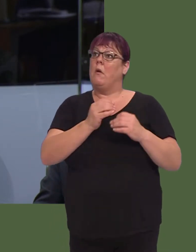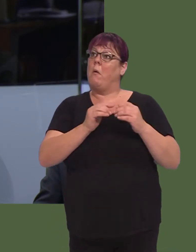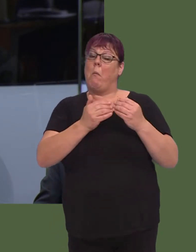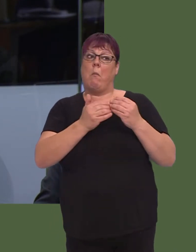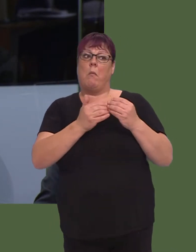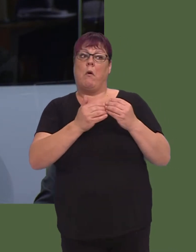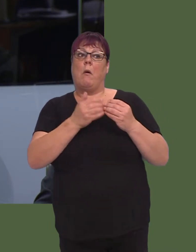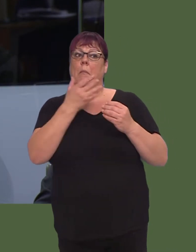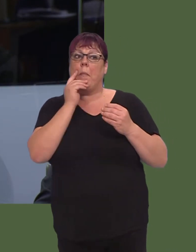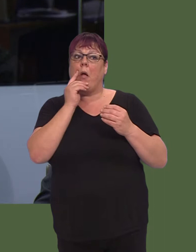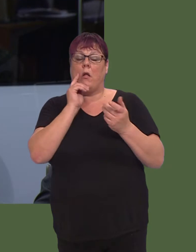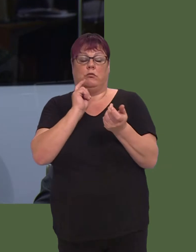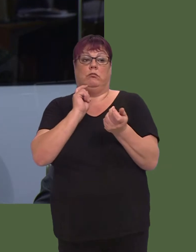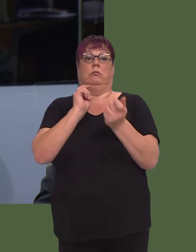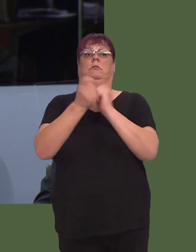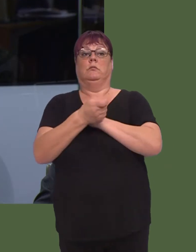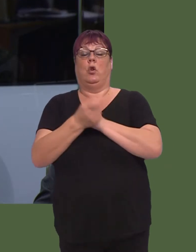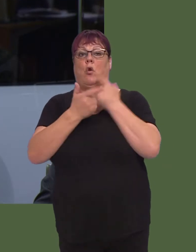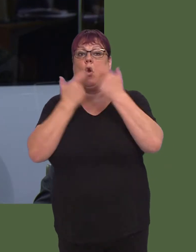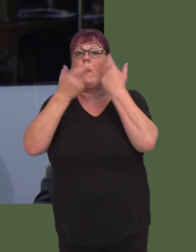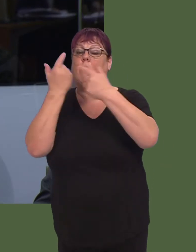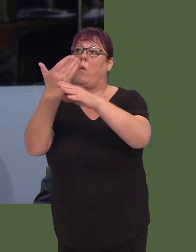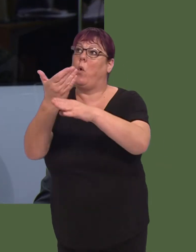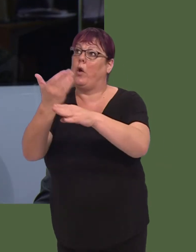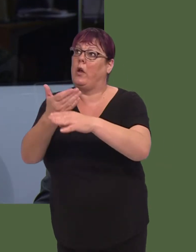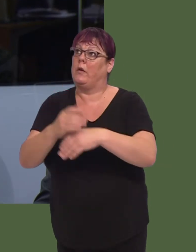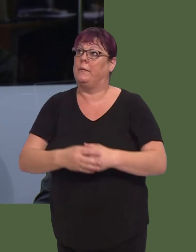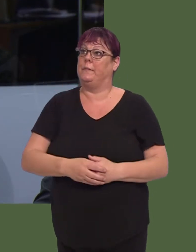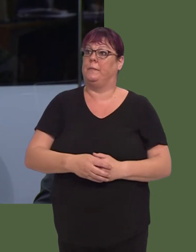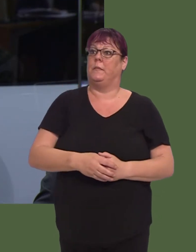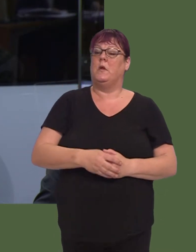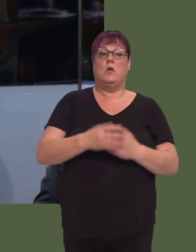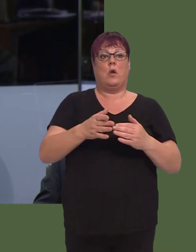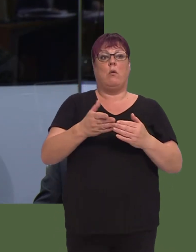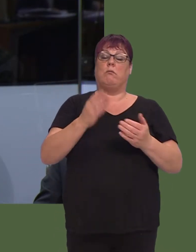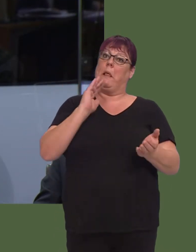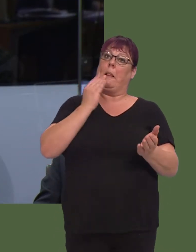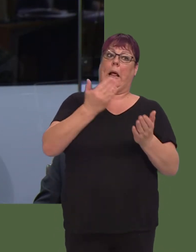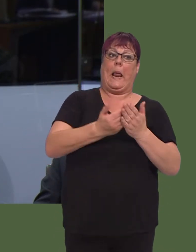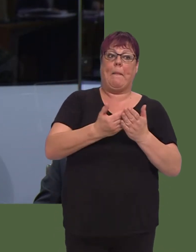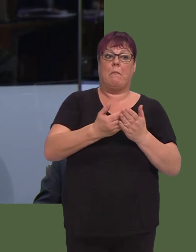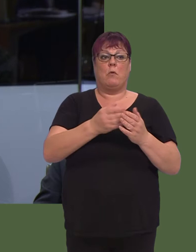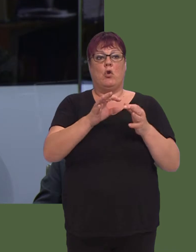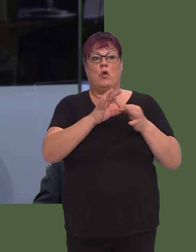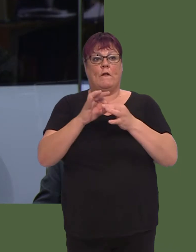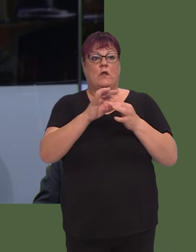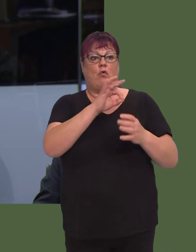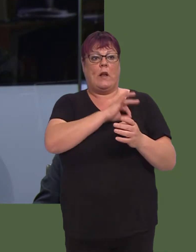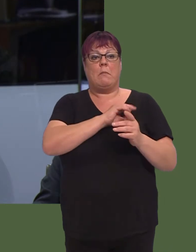a near doubling of the proportion of claimants being in a paid role eight months into their claim.